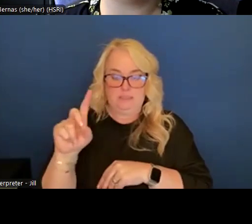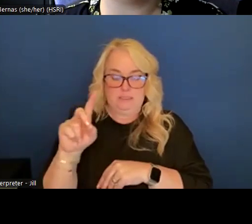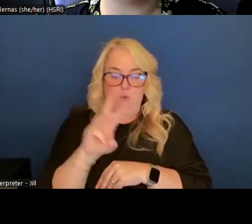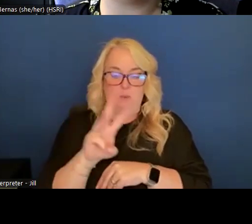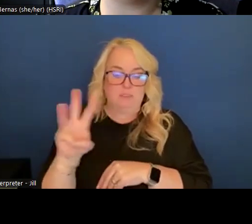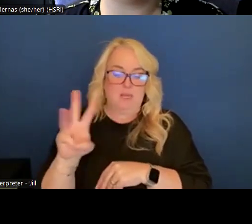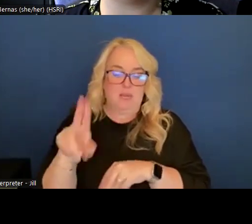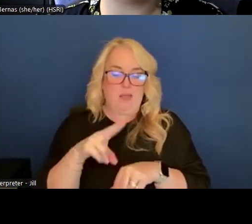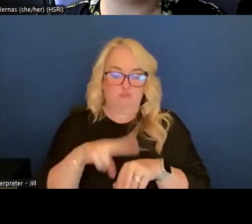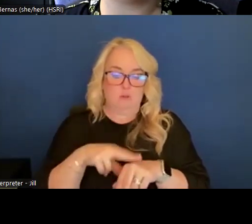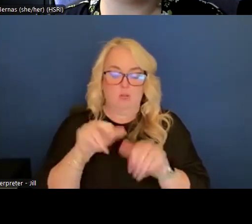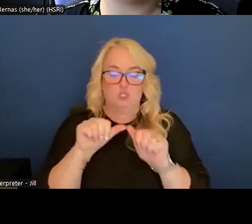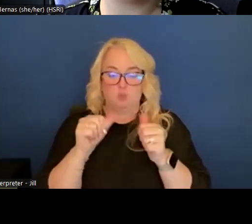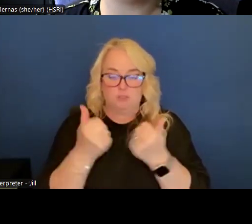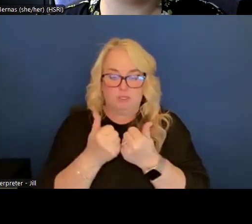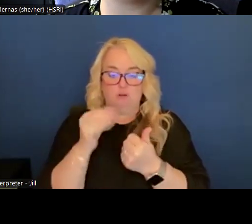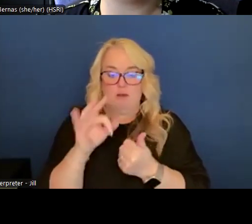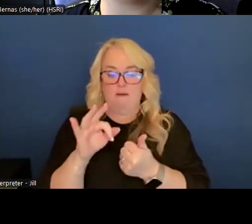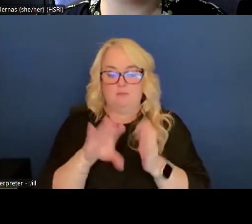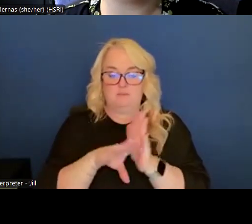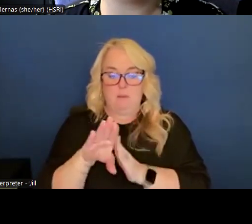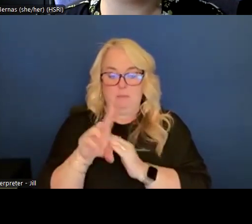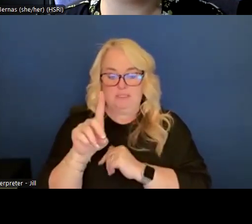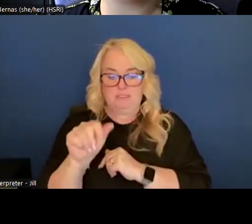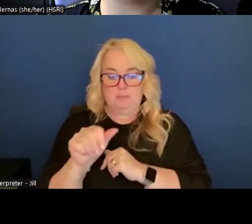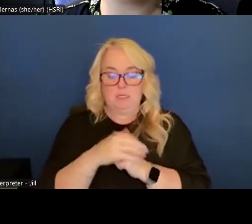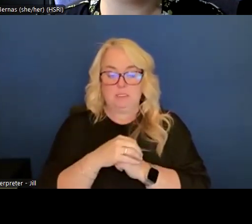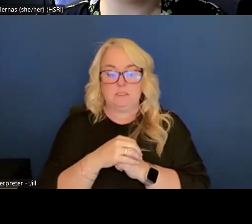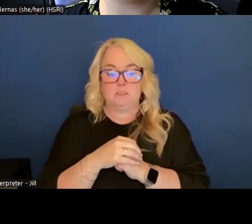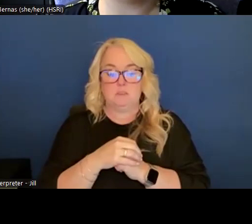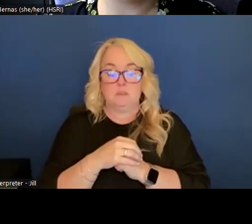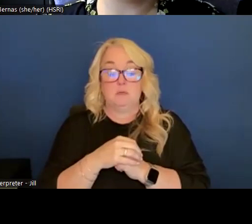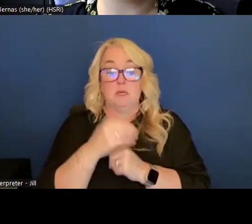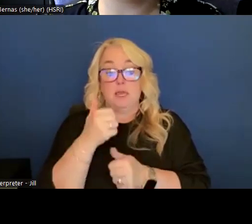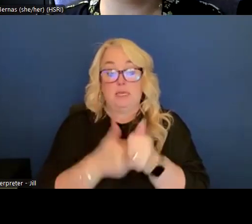Developmental Disabilities. Also, in every state, there are